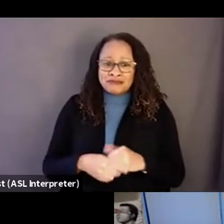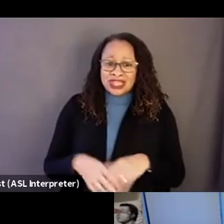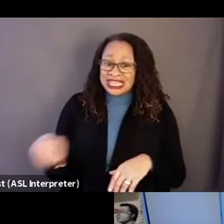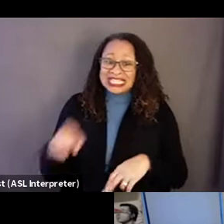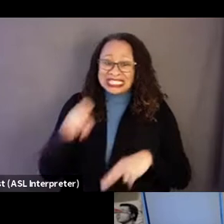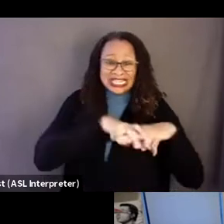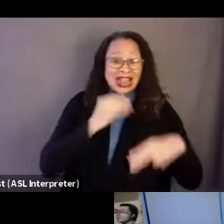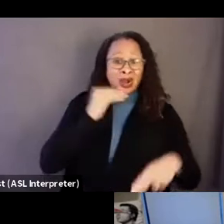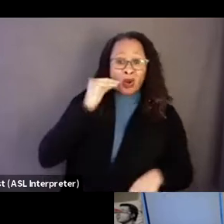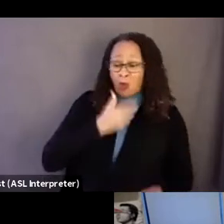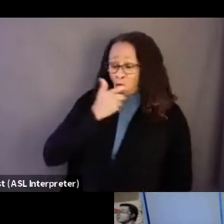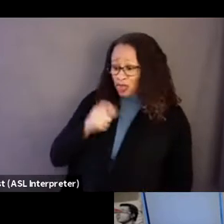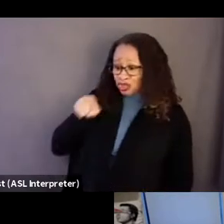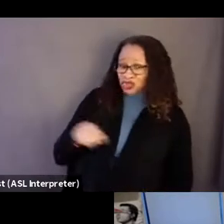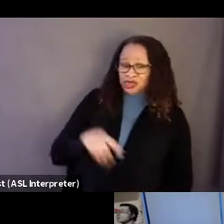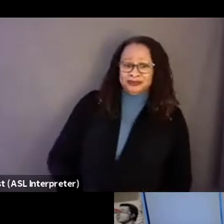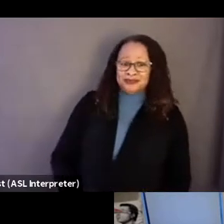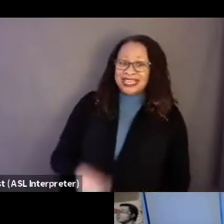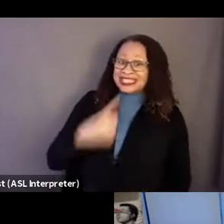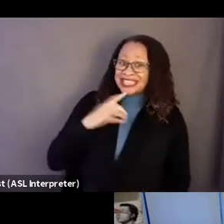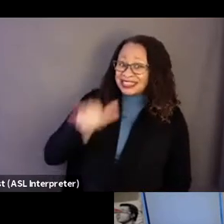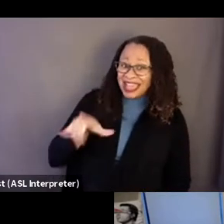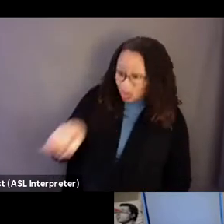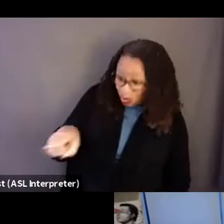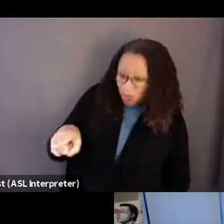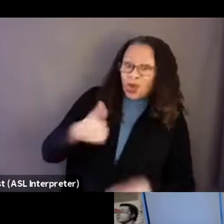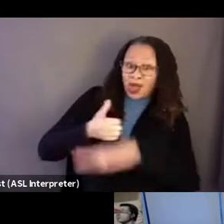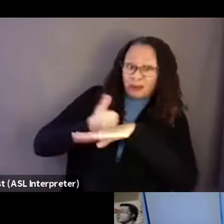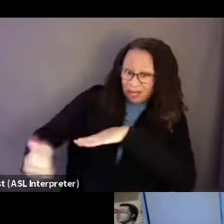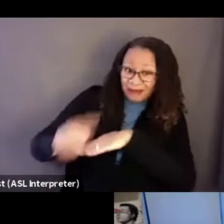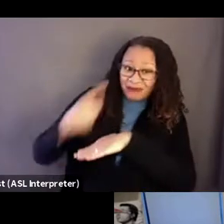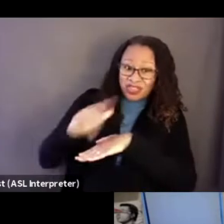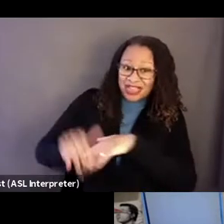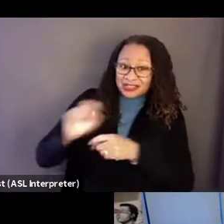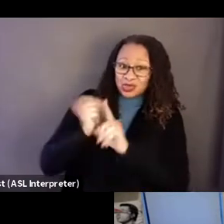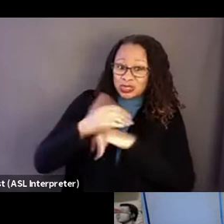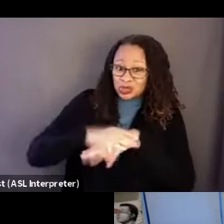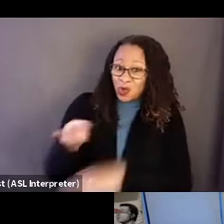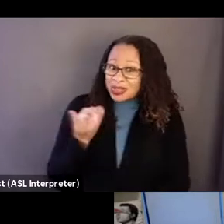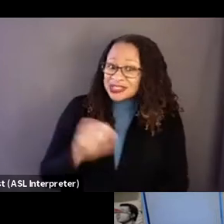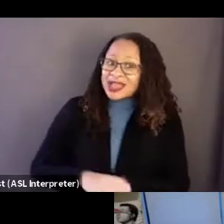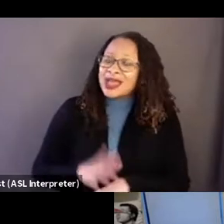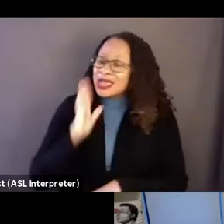said that you guys are the cause of it. And he's gonna make sure you guys get in trouble,